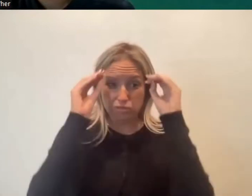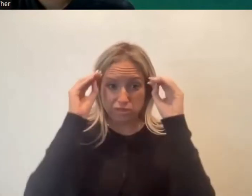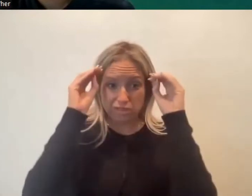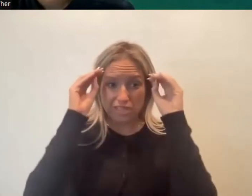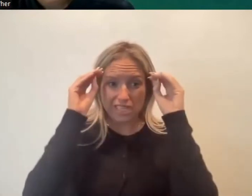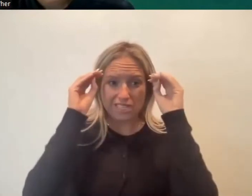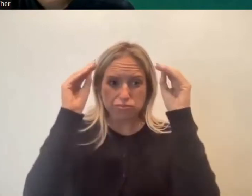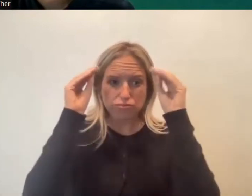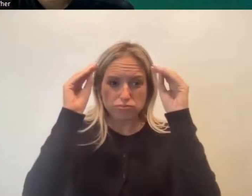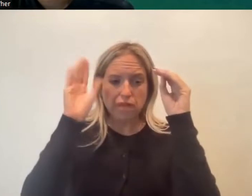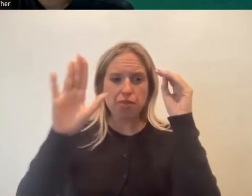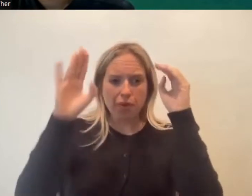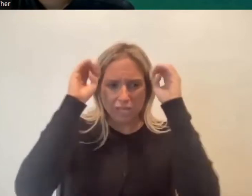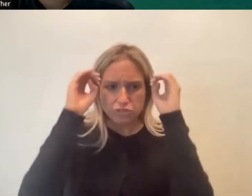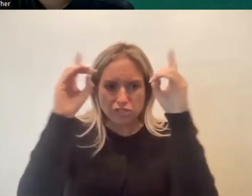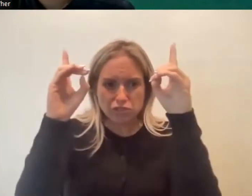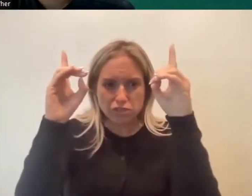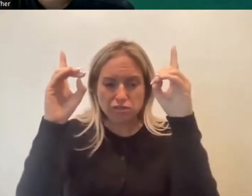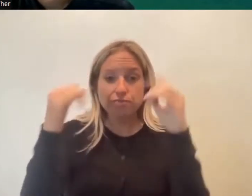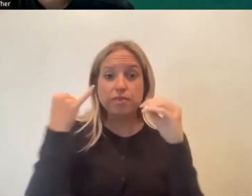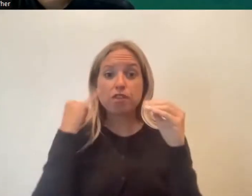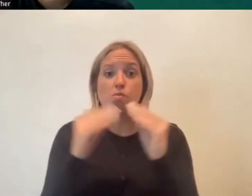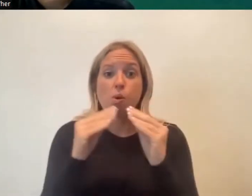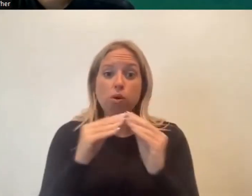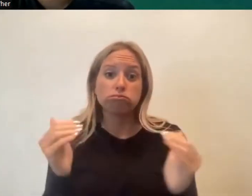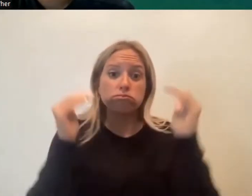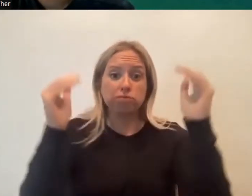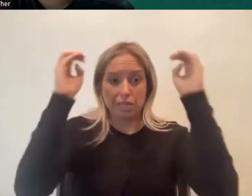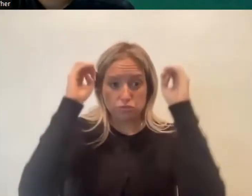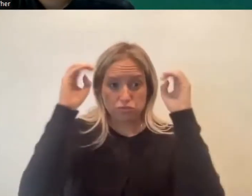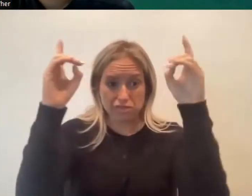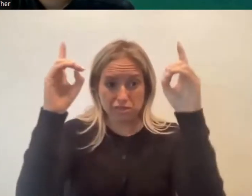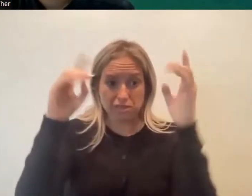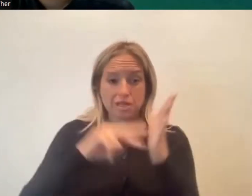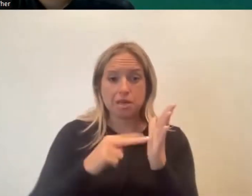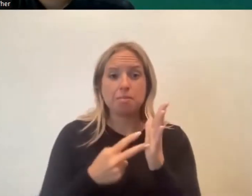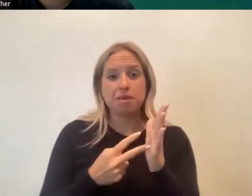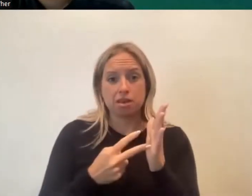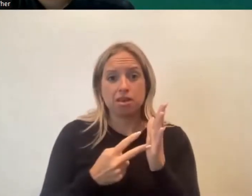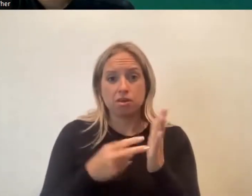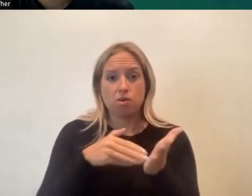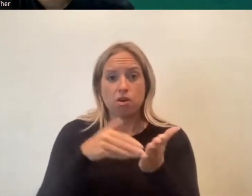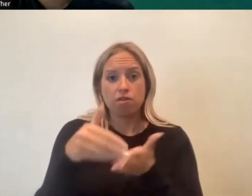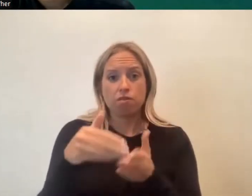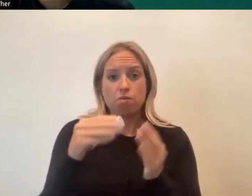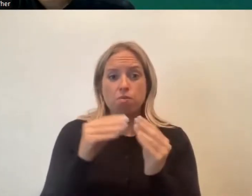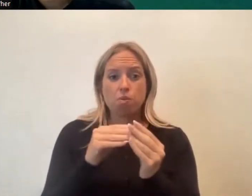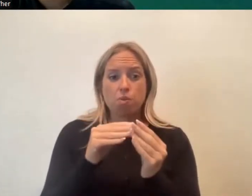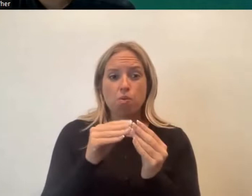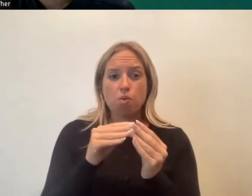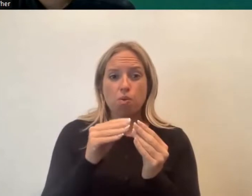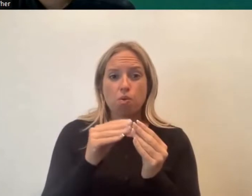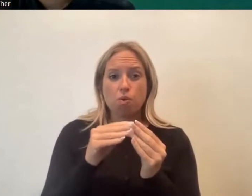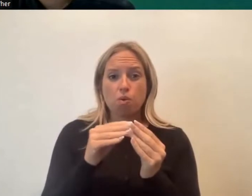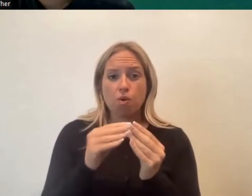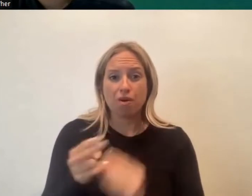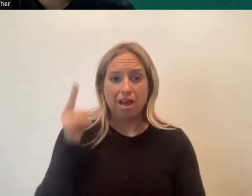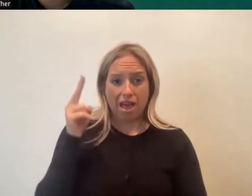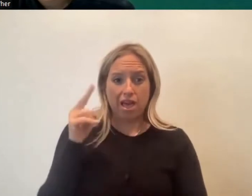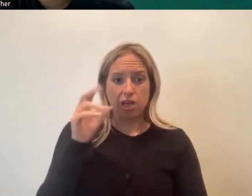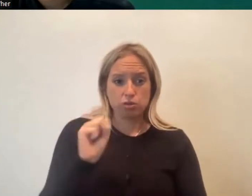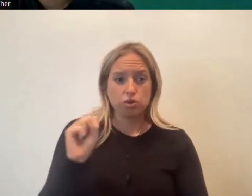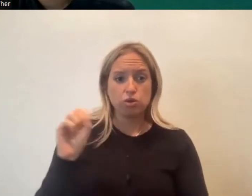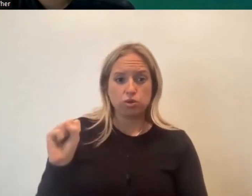The more education somebody has, oftentimes the higher social security will hold them.